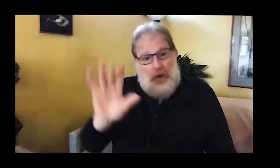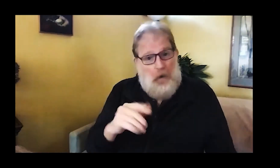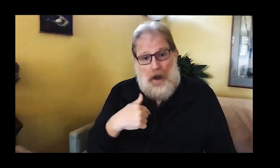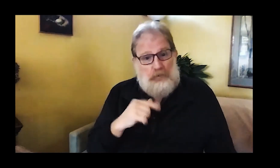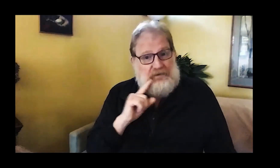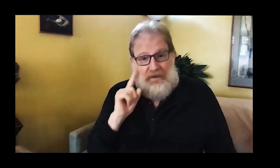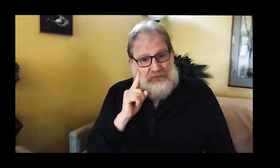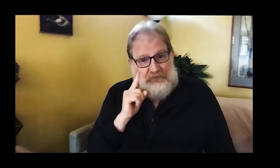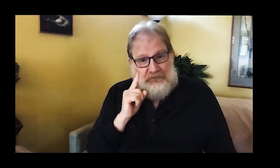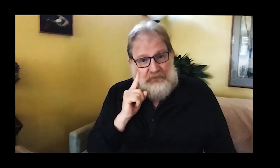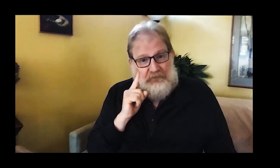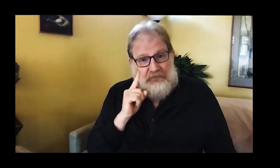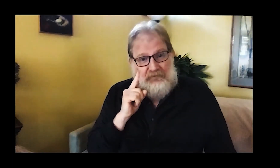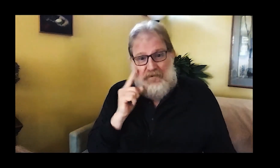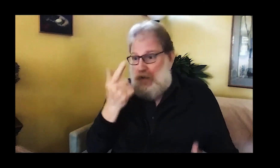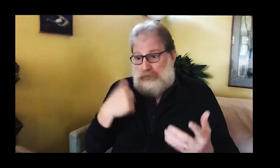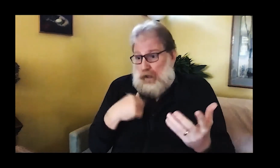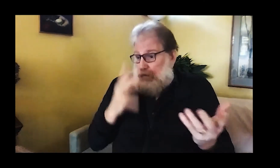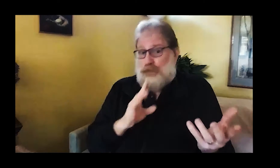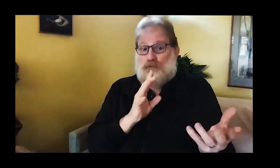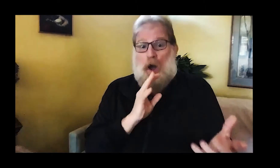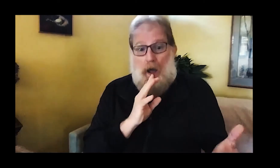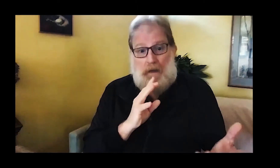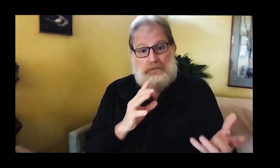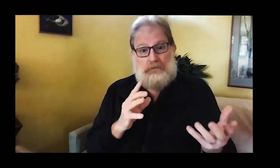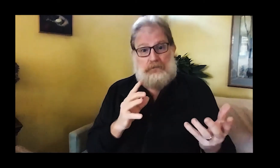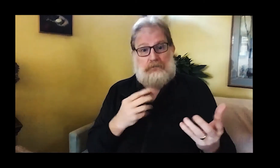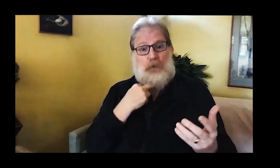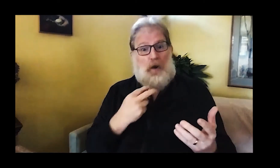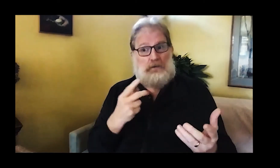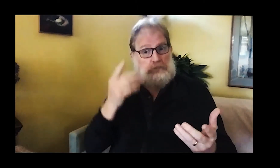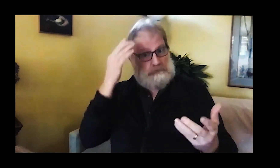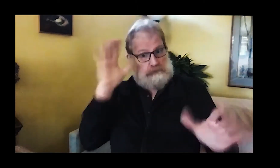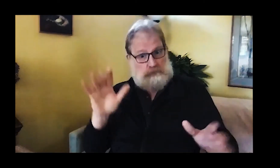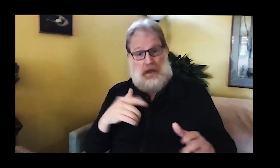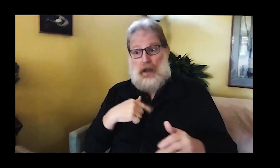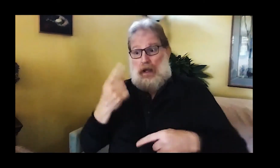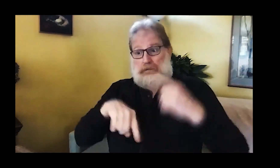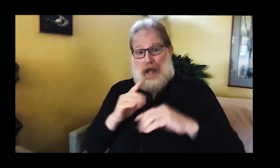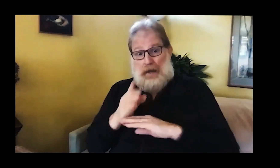had no idea that I was Deaf. I mean I spoke. They didn't know that the voice didn't come from me